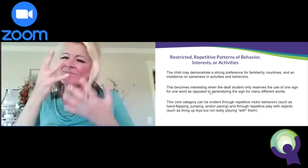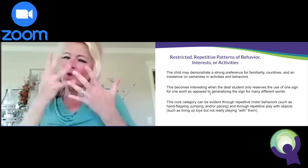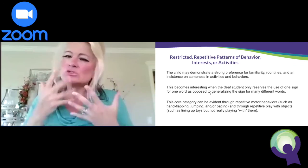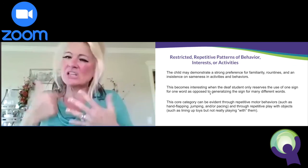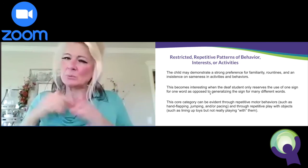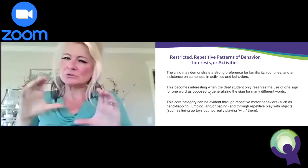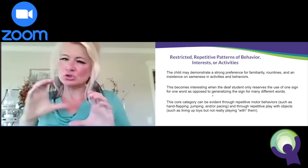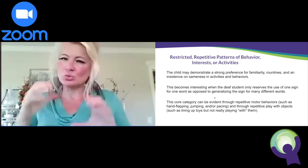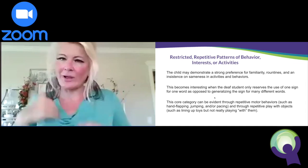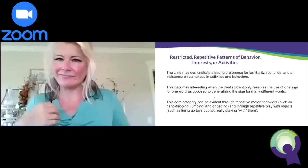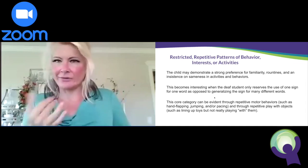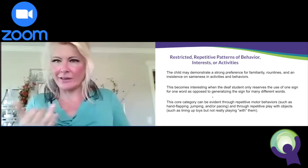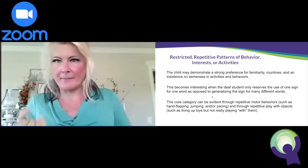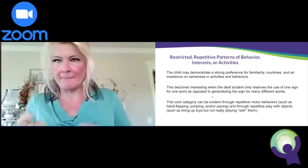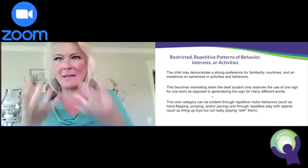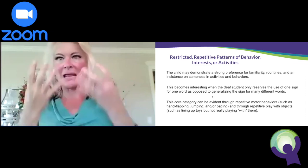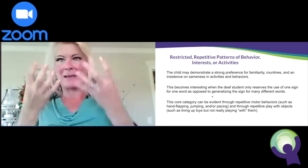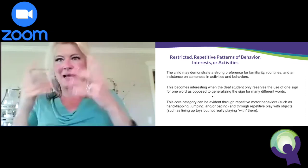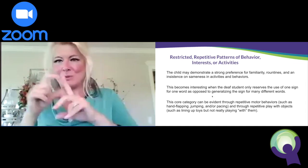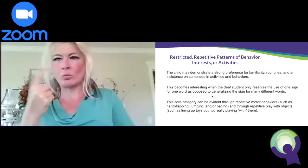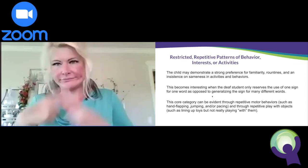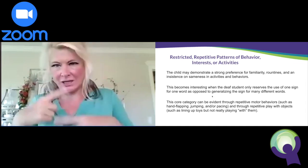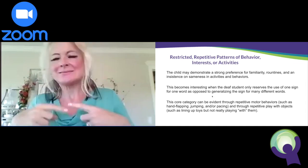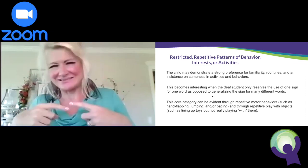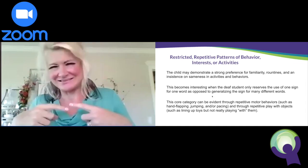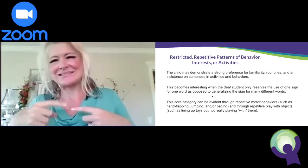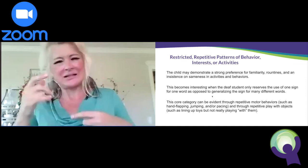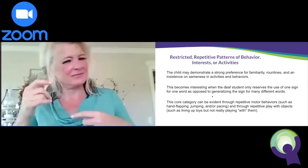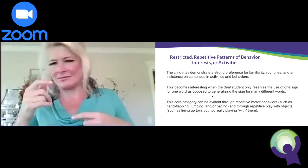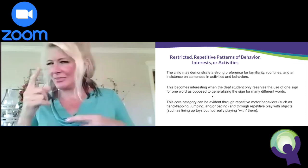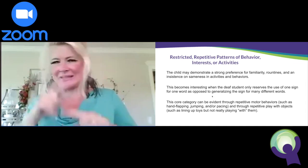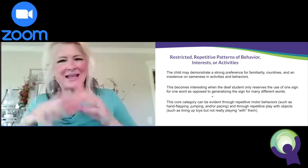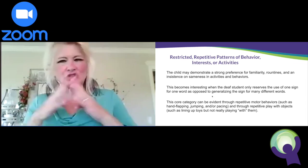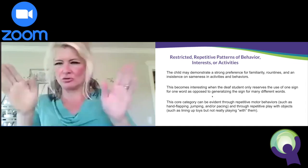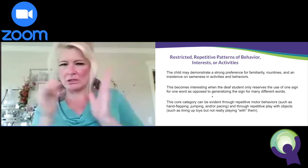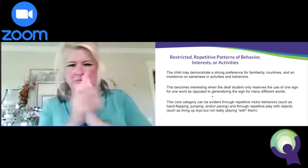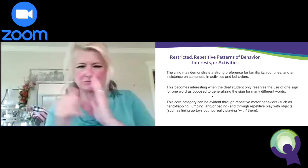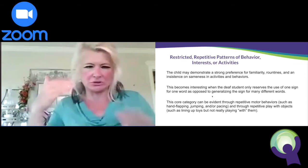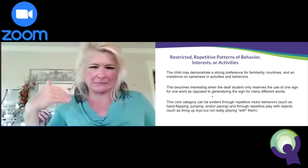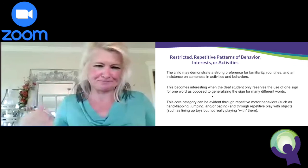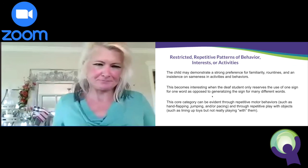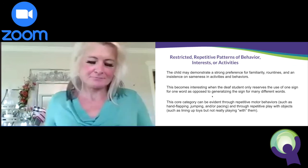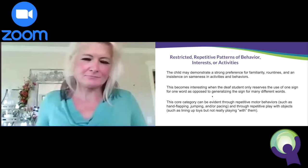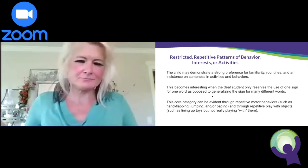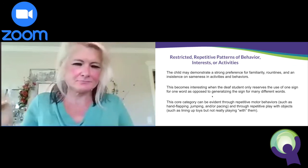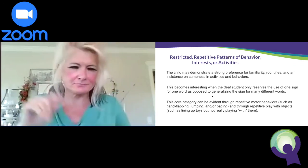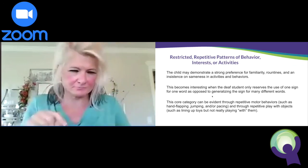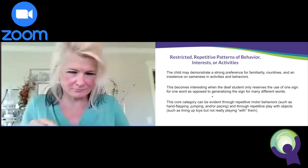but with word signs, unfortunately we have multiple words for one sign. So we can't